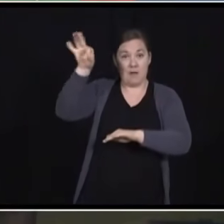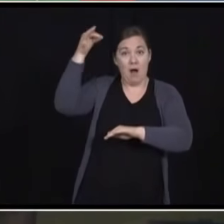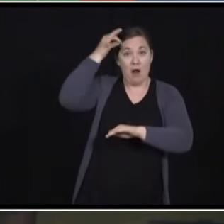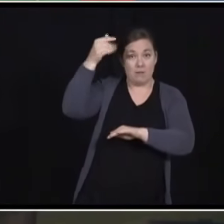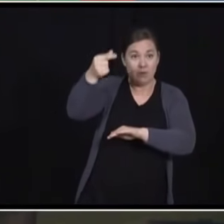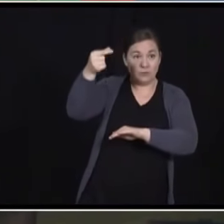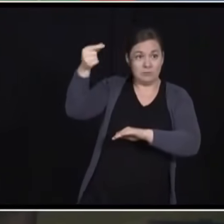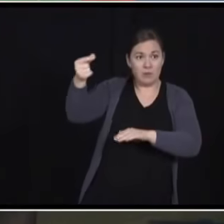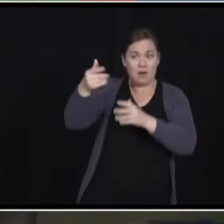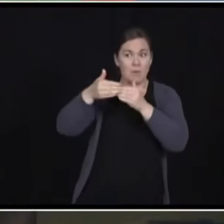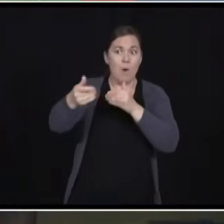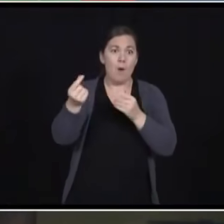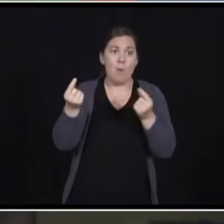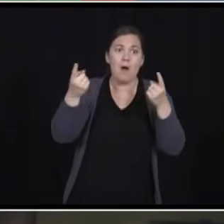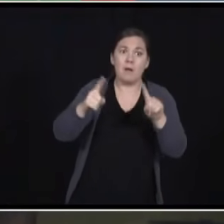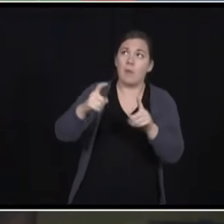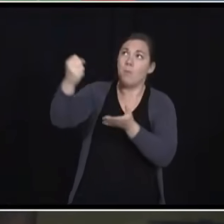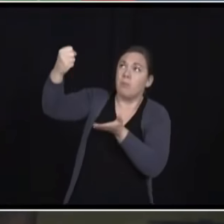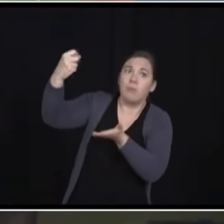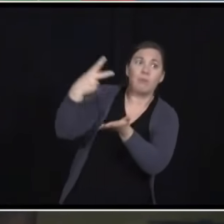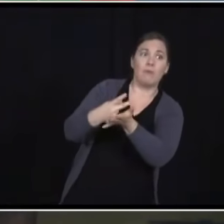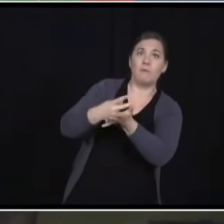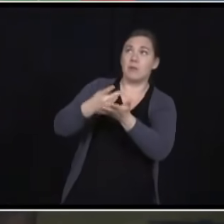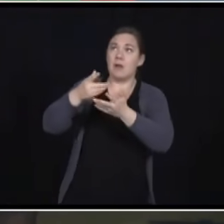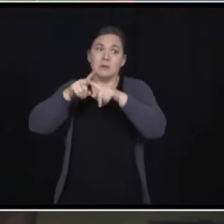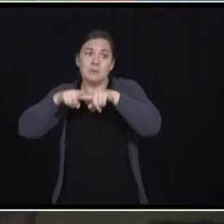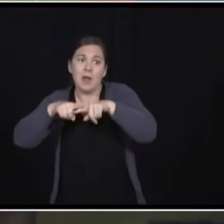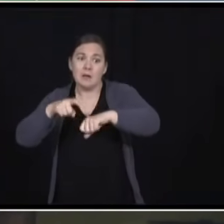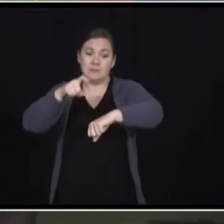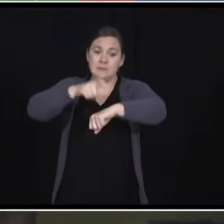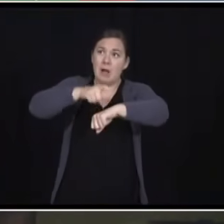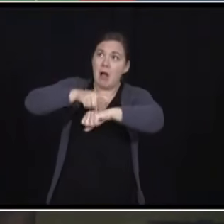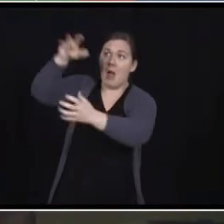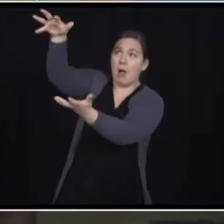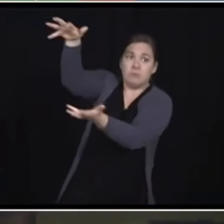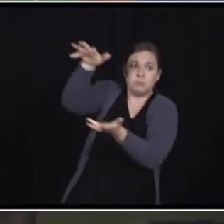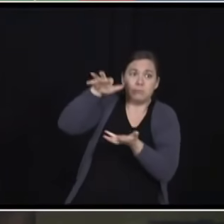critical and we are working hard with the federal government to get absolute certainty